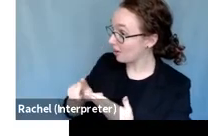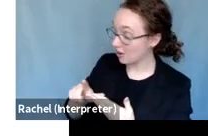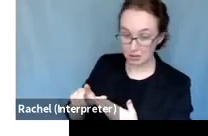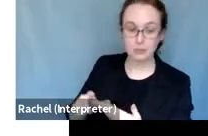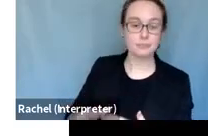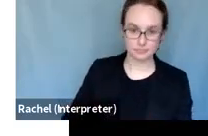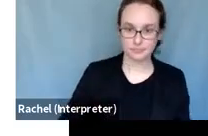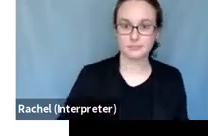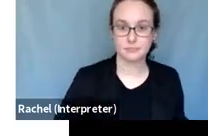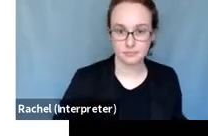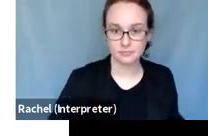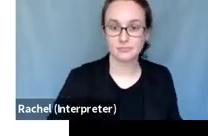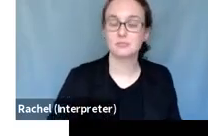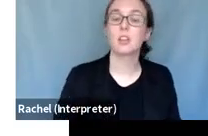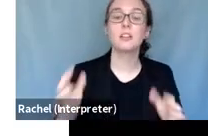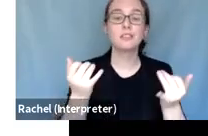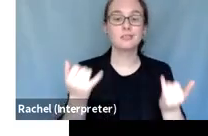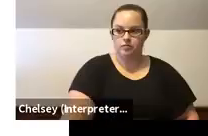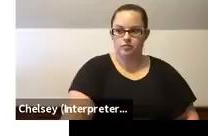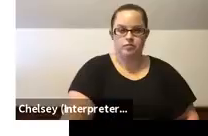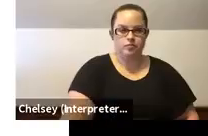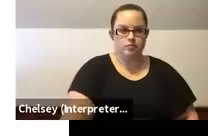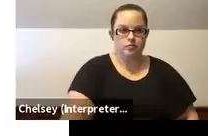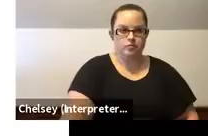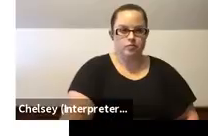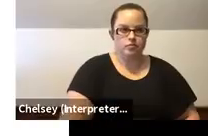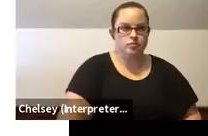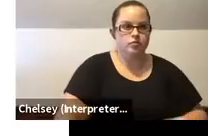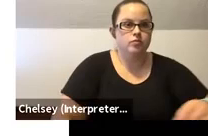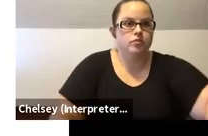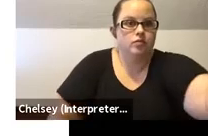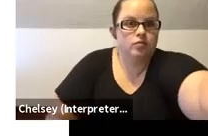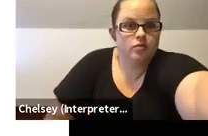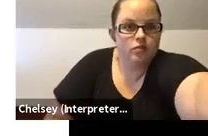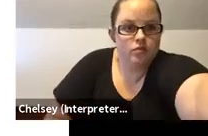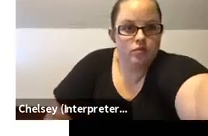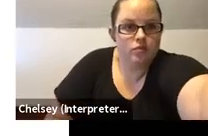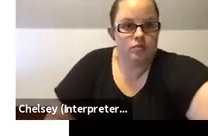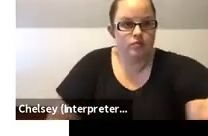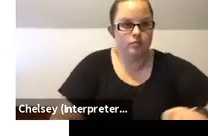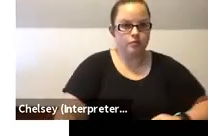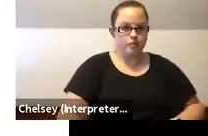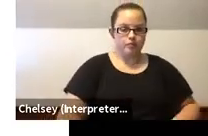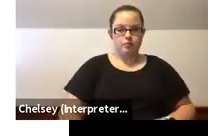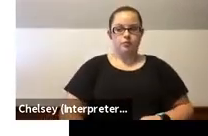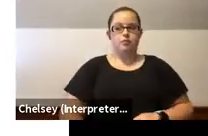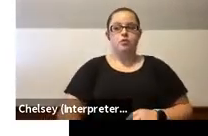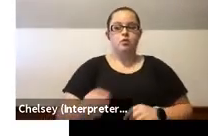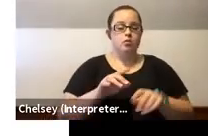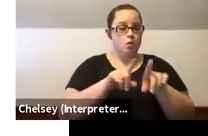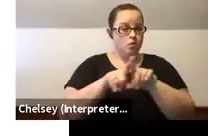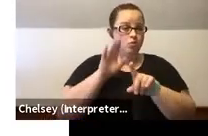Sage Talbot: Also answer any questions that your instructor may have regarding your accommodation request. Sometimes there's new instructors, part-time instructors, who